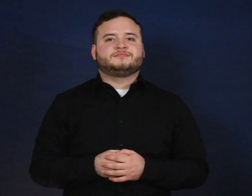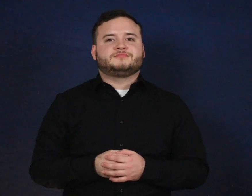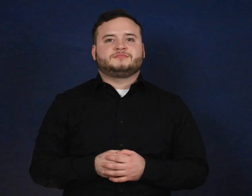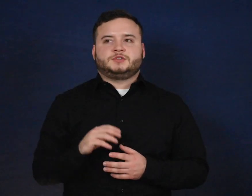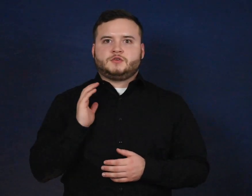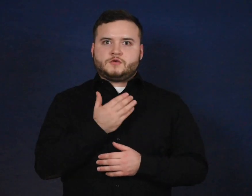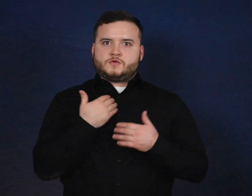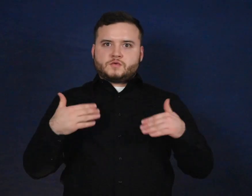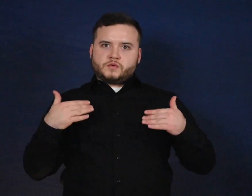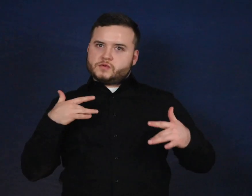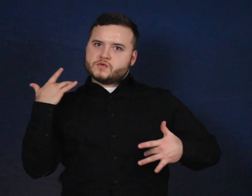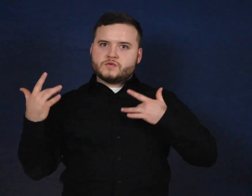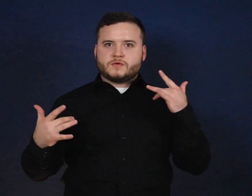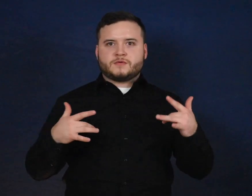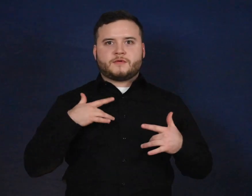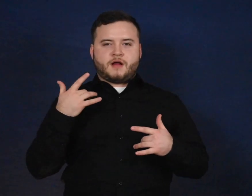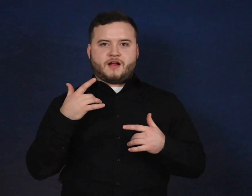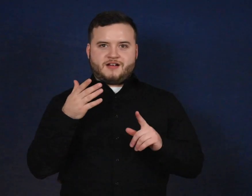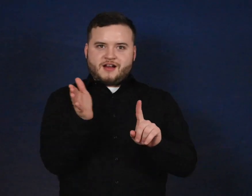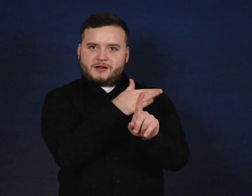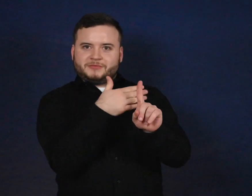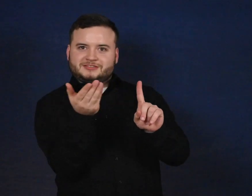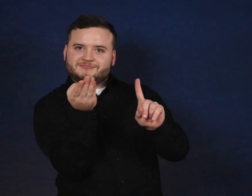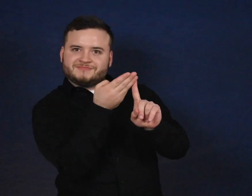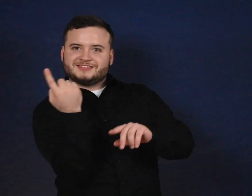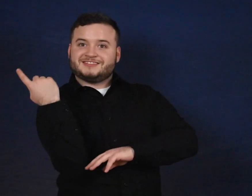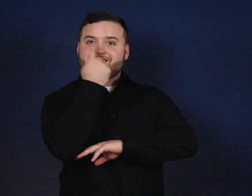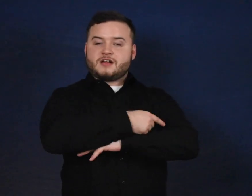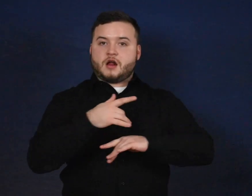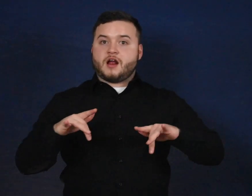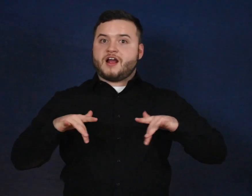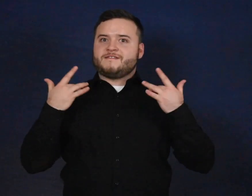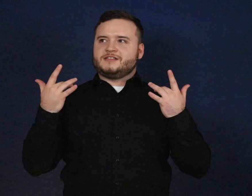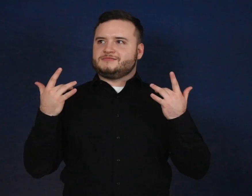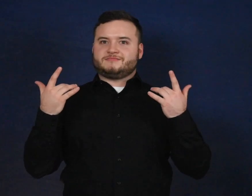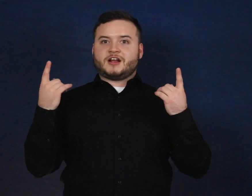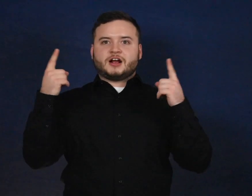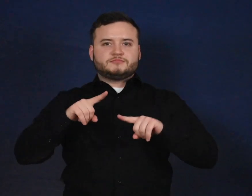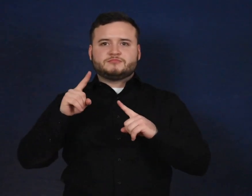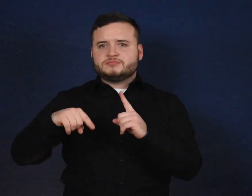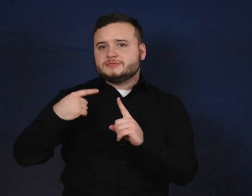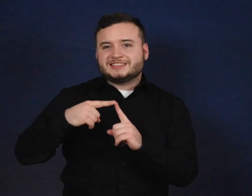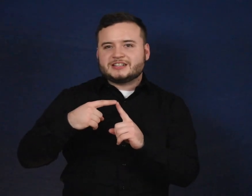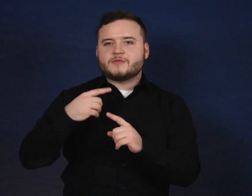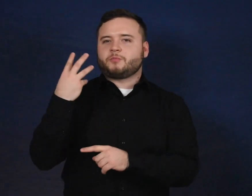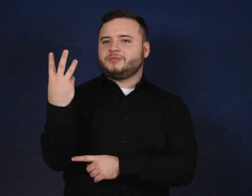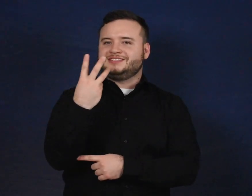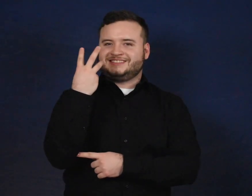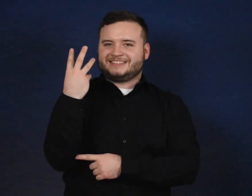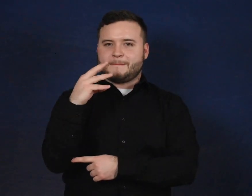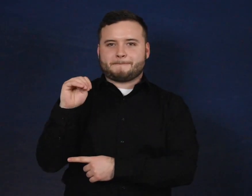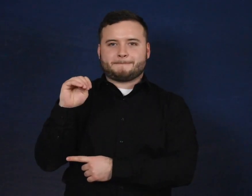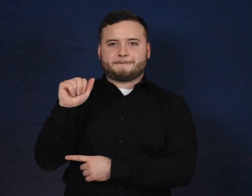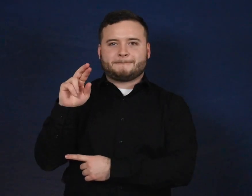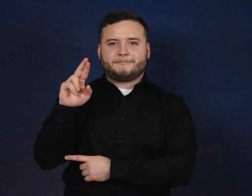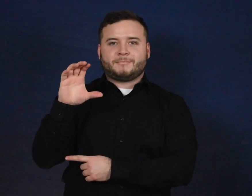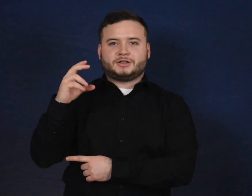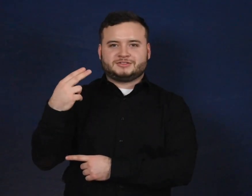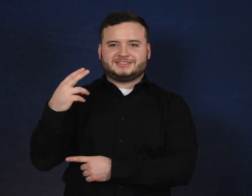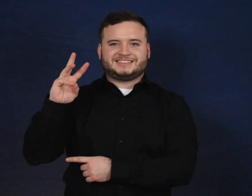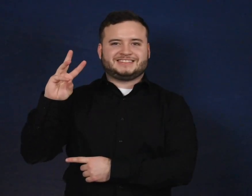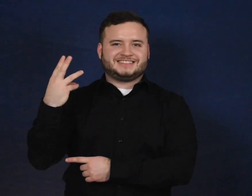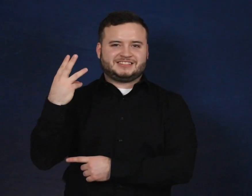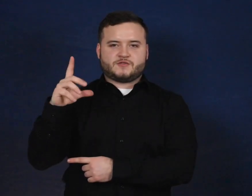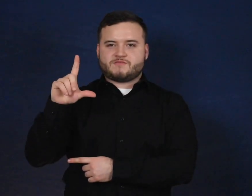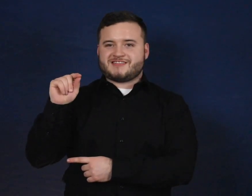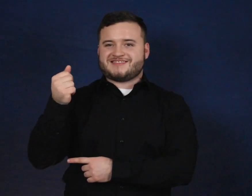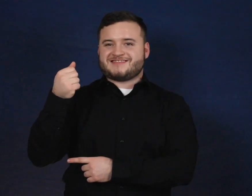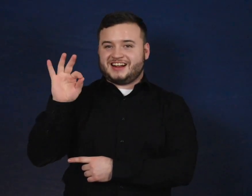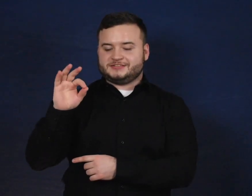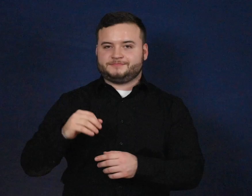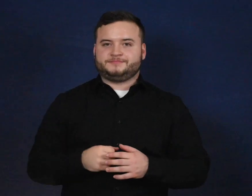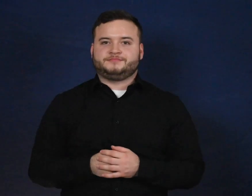Our big Lobby Day event is happening on Wednesday, March 6, 2019!